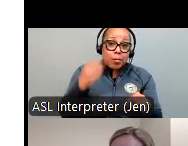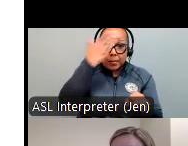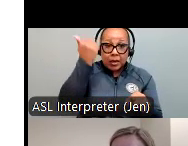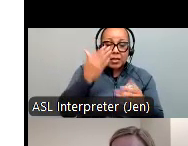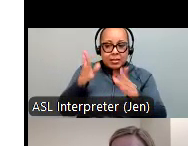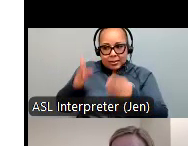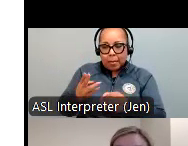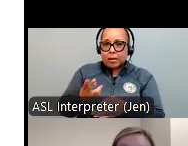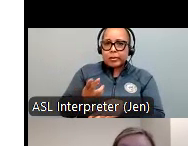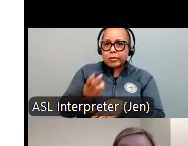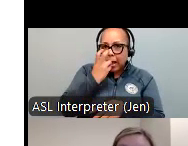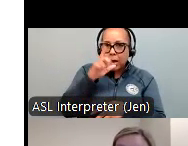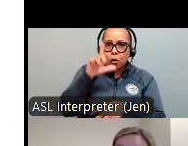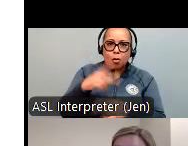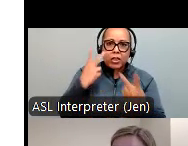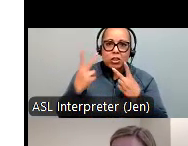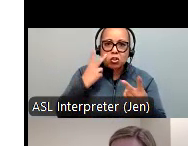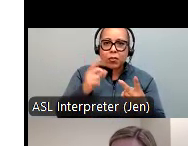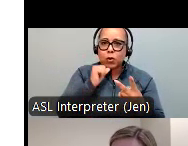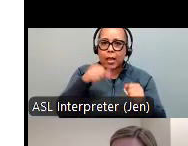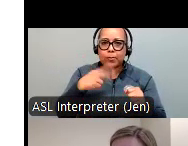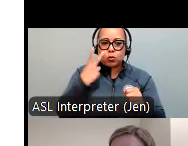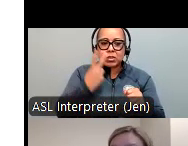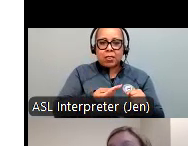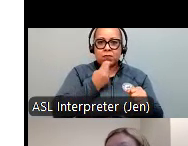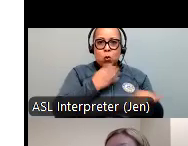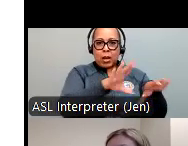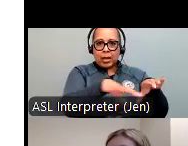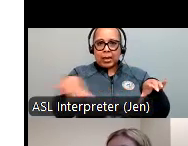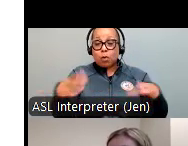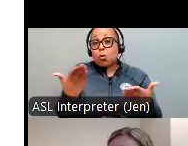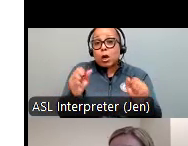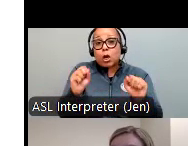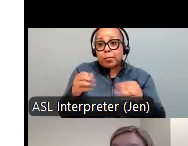low vision. They're not able to see what food is laid out. Or it could be somebody who's using a